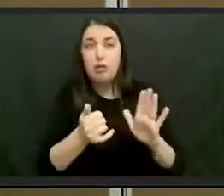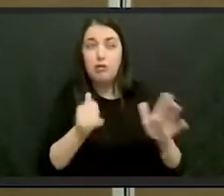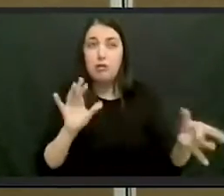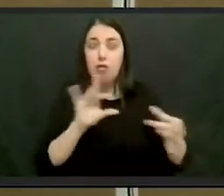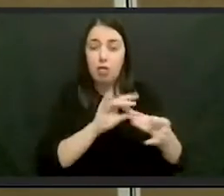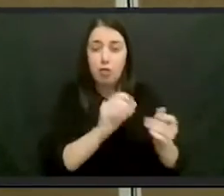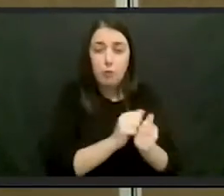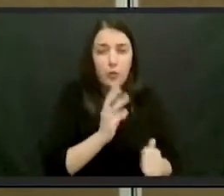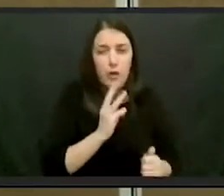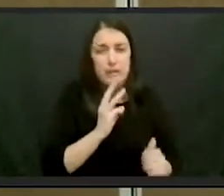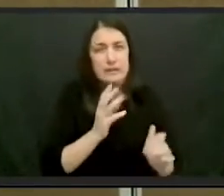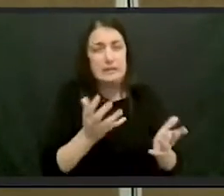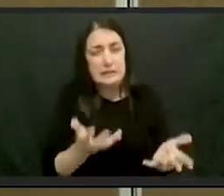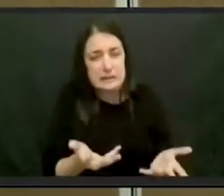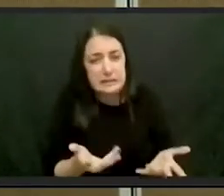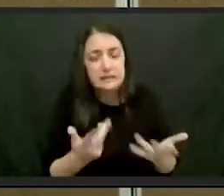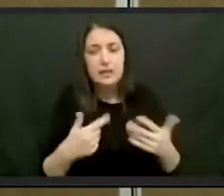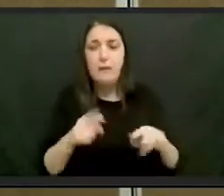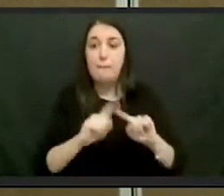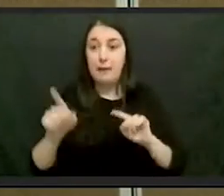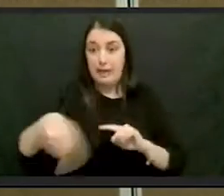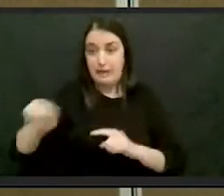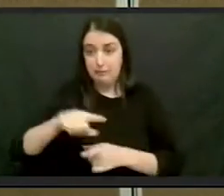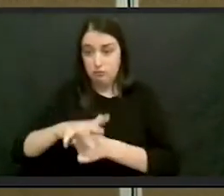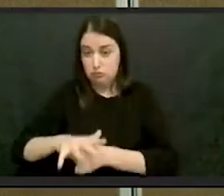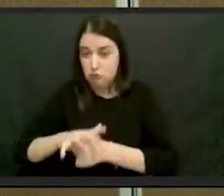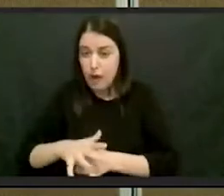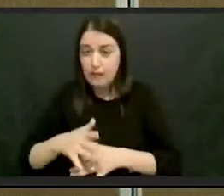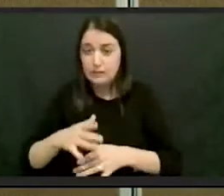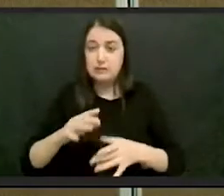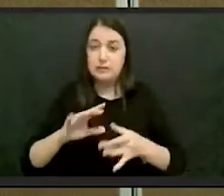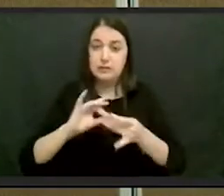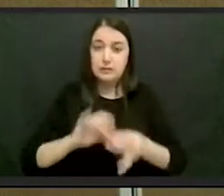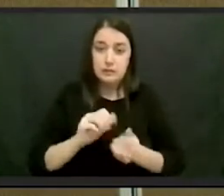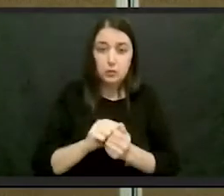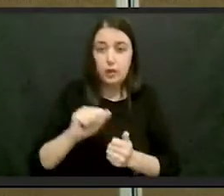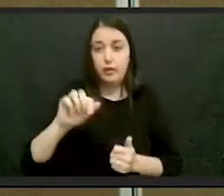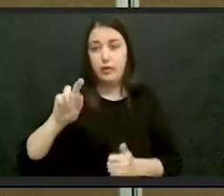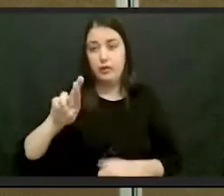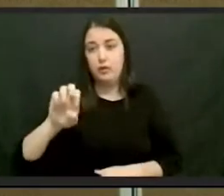in here, I can assure you, we were not using any retardant down here today. We're using water only on this fuel model